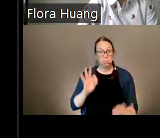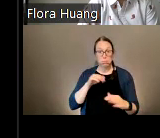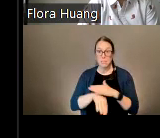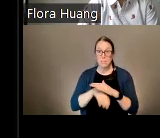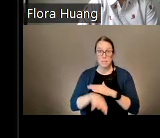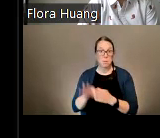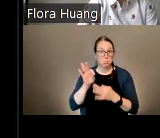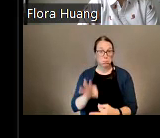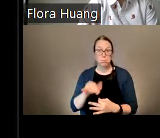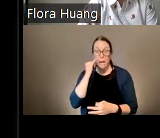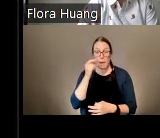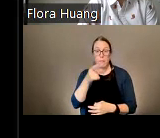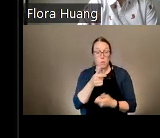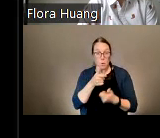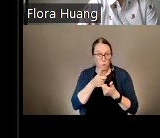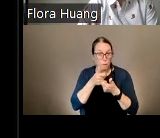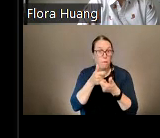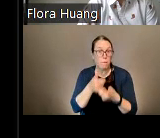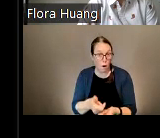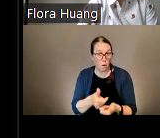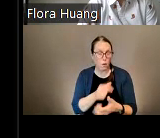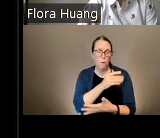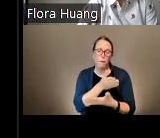as long as you follow a few simple steps.